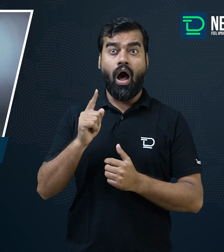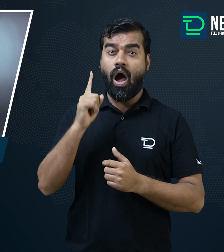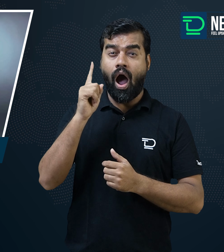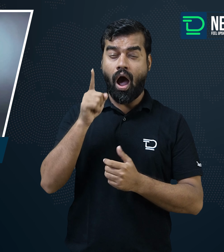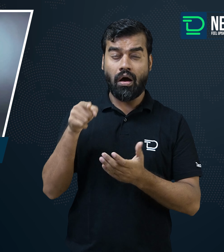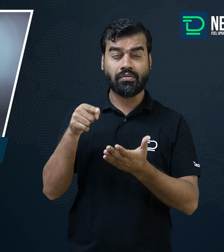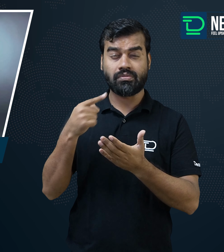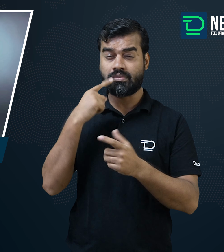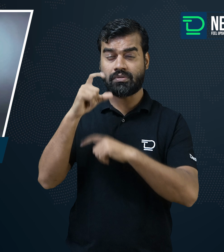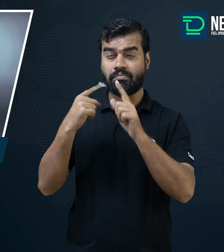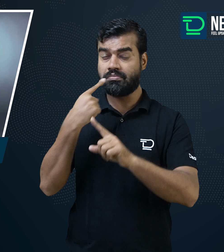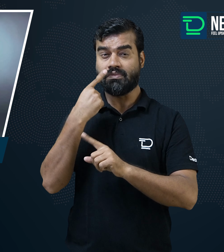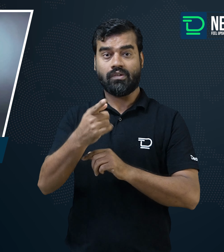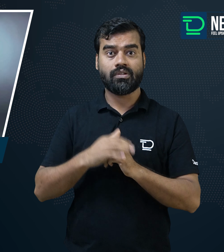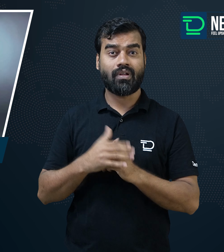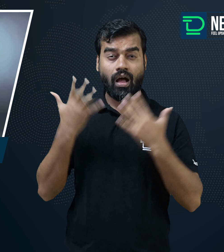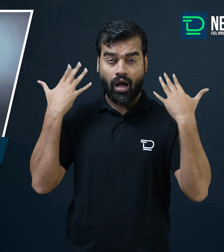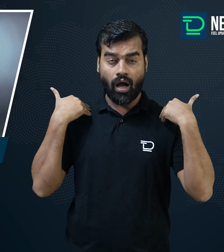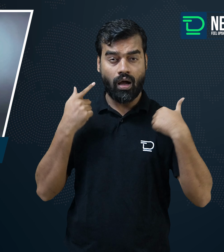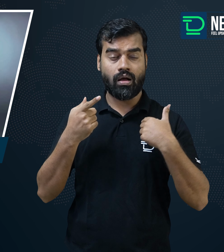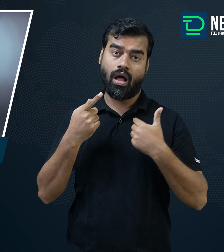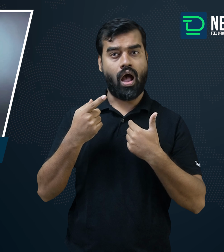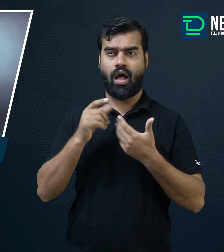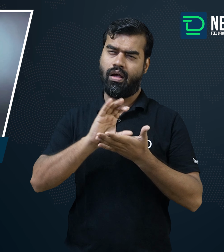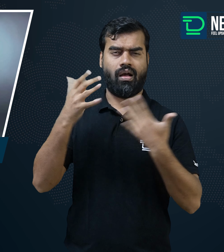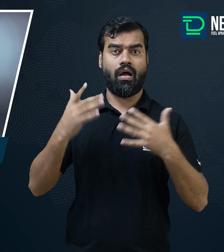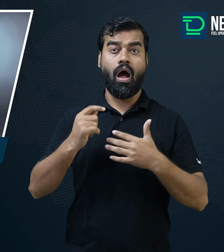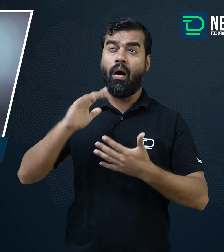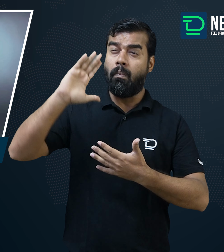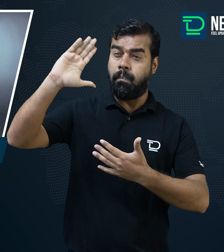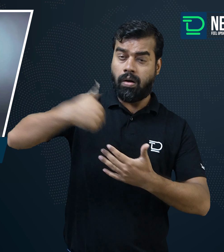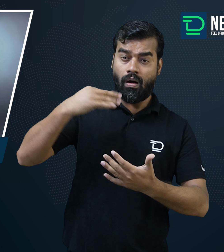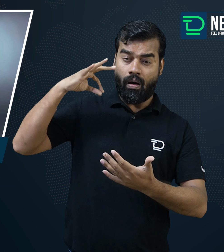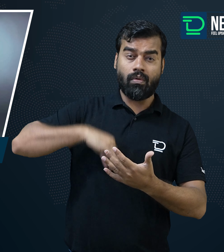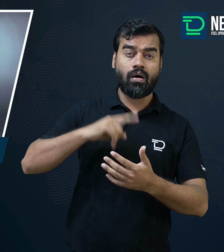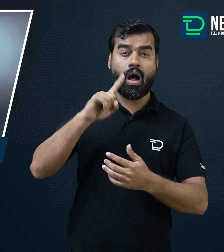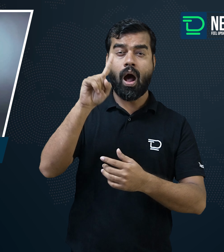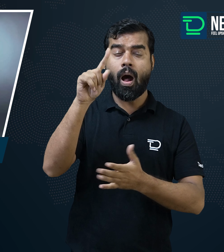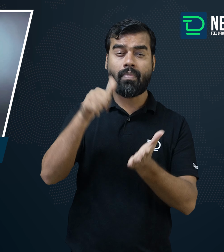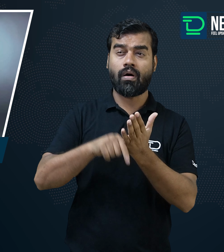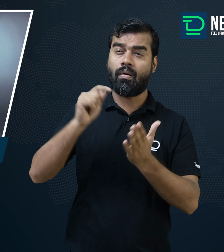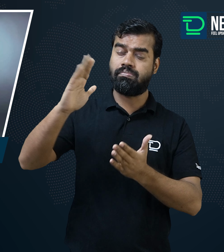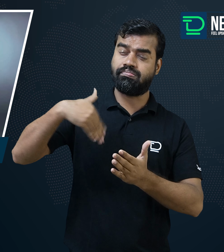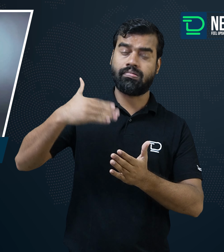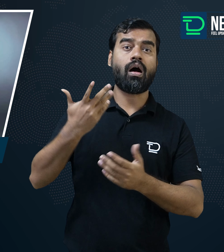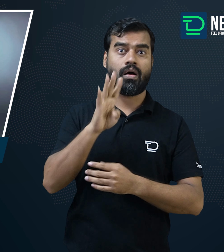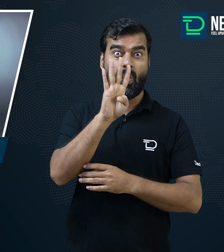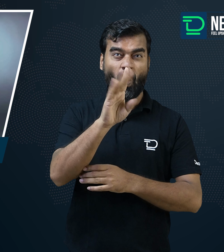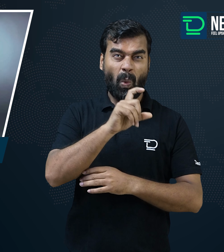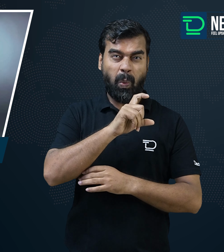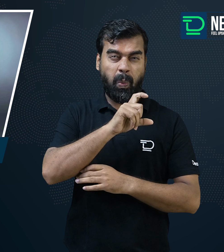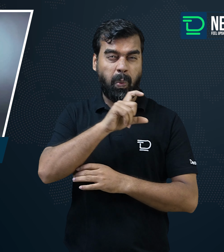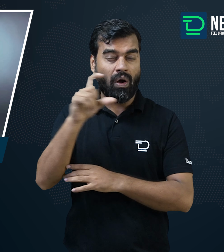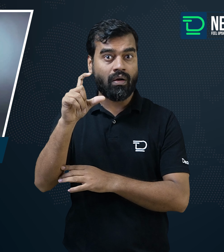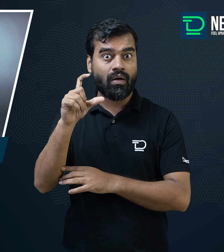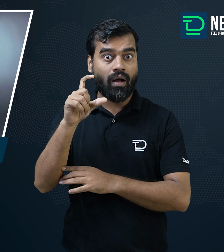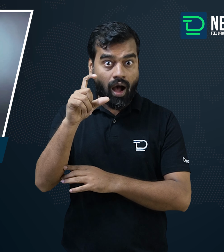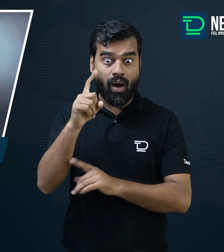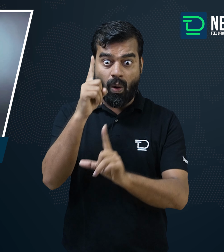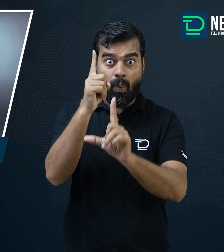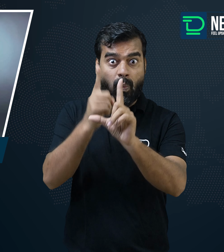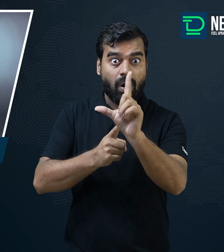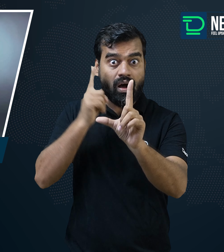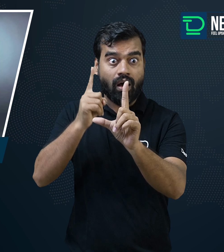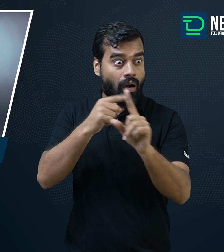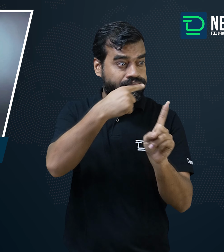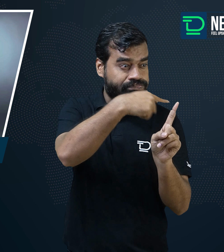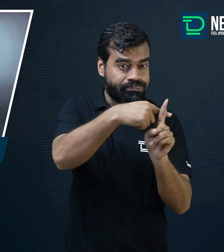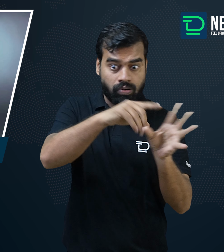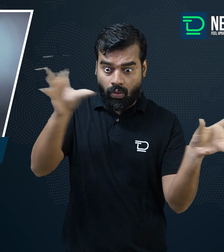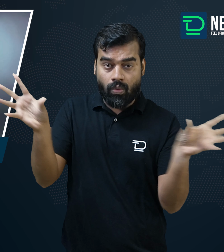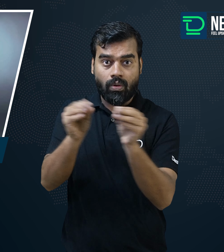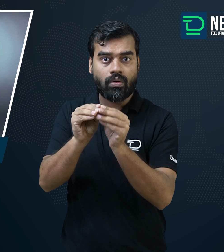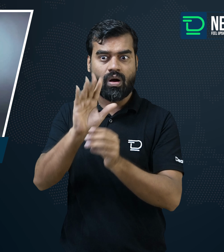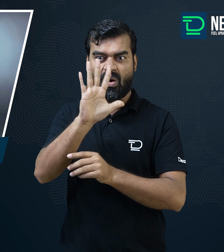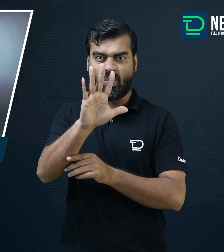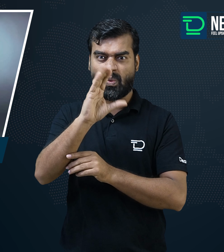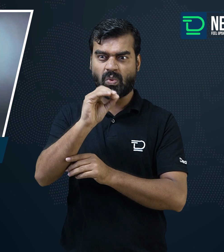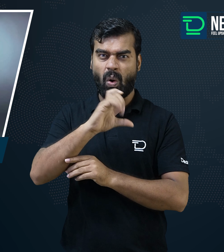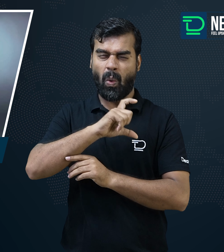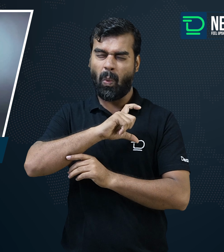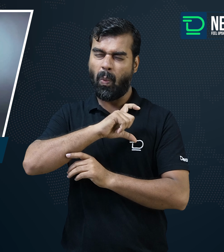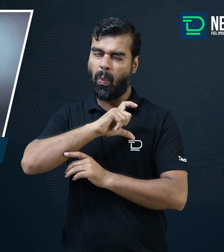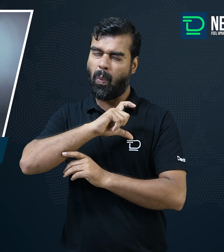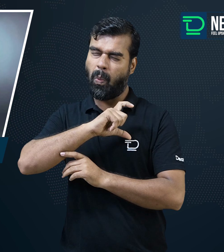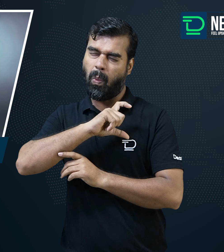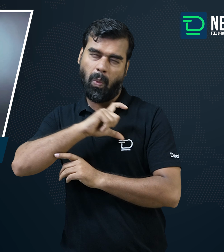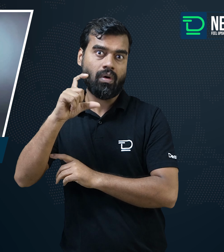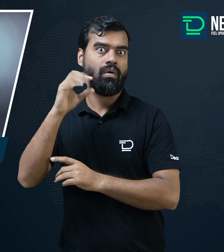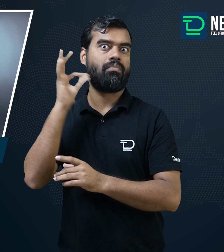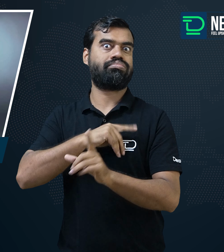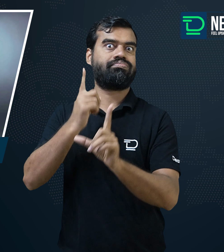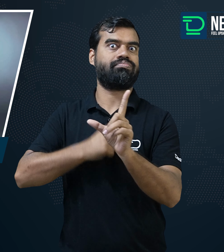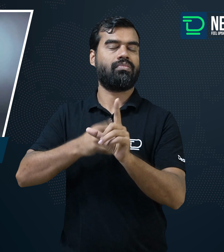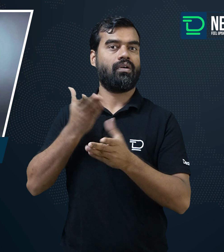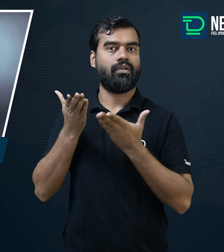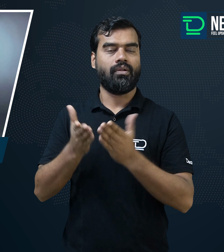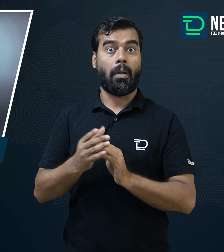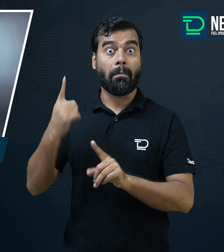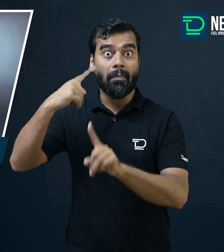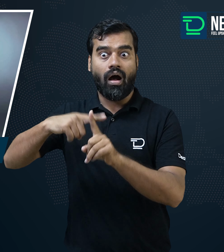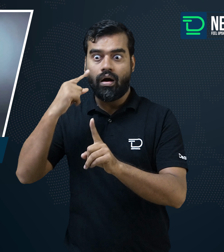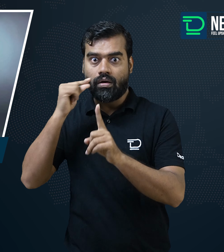It says that MS Dhoni's monthly income and salary are at ₹4 crore, and his yearly income is around ₹50 crore.